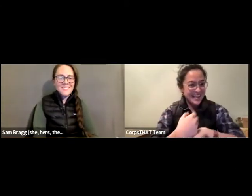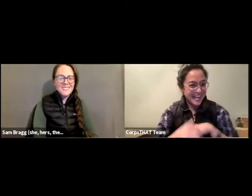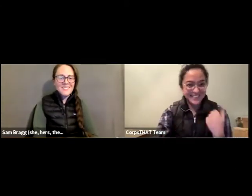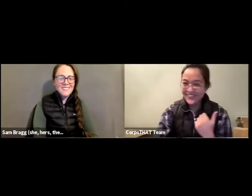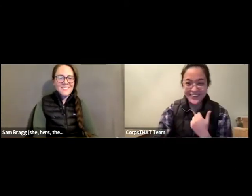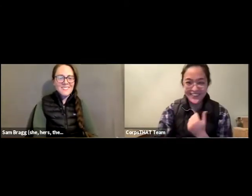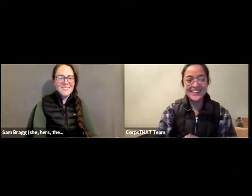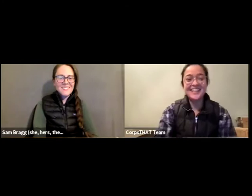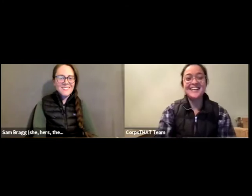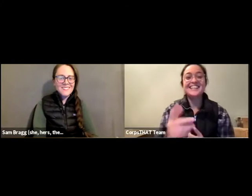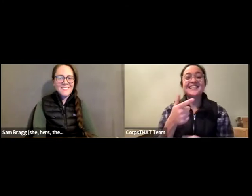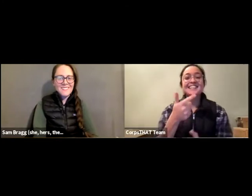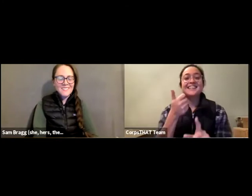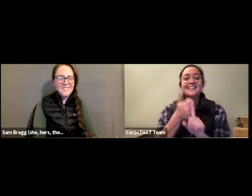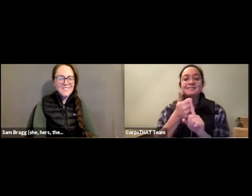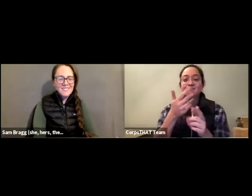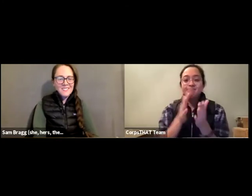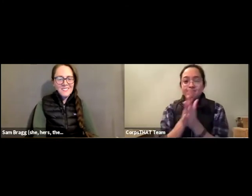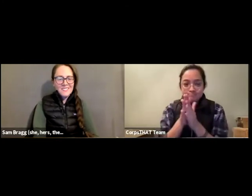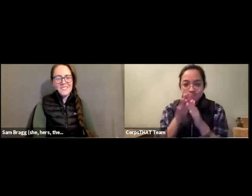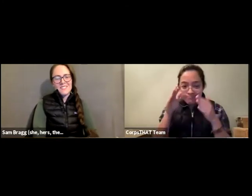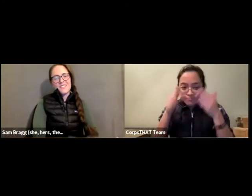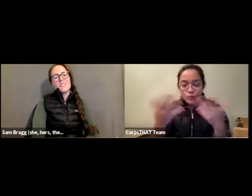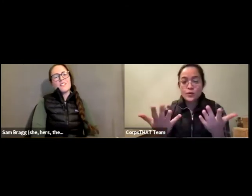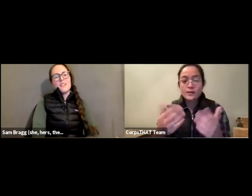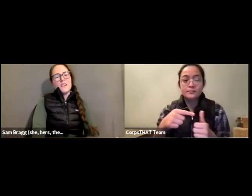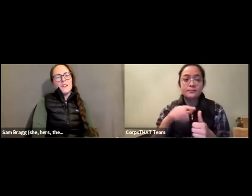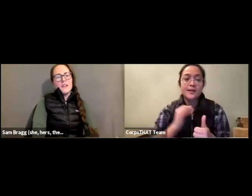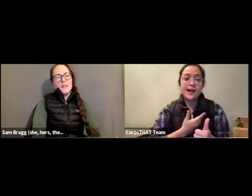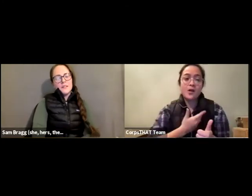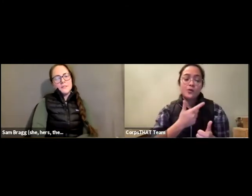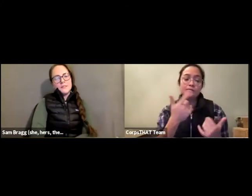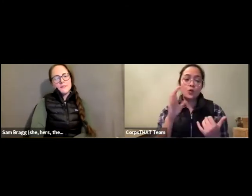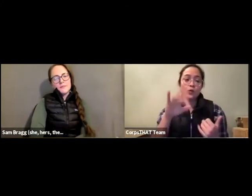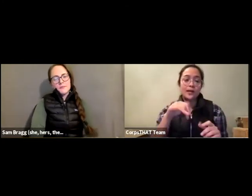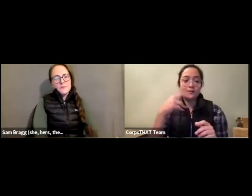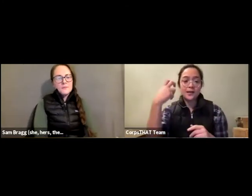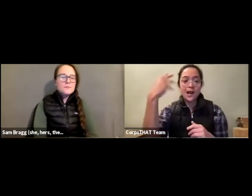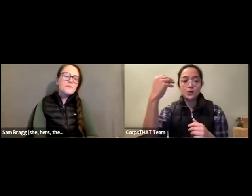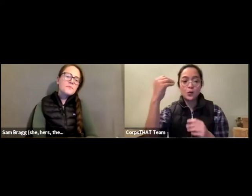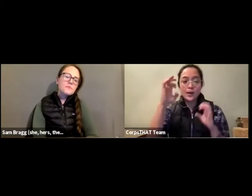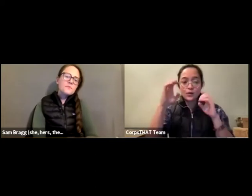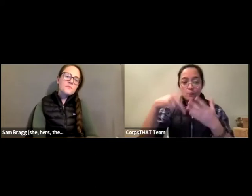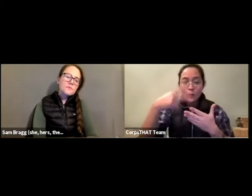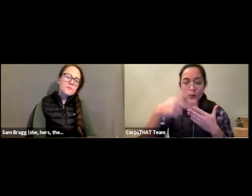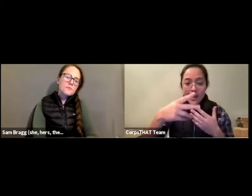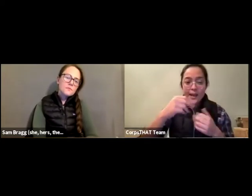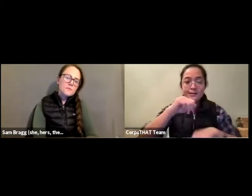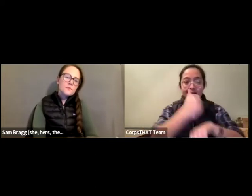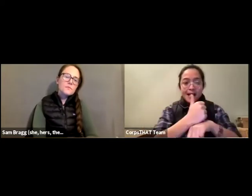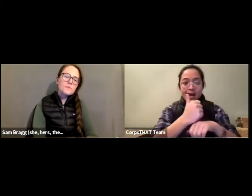two years ago! Wow time's going fast! She's been focused on our outdoor education program